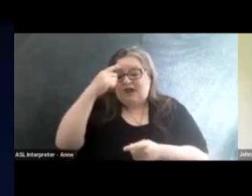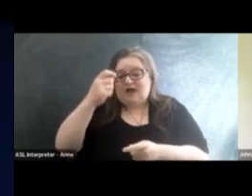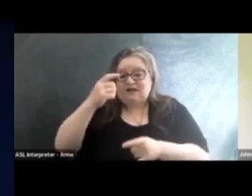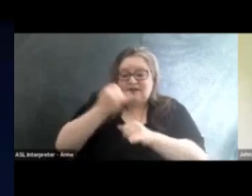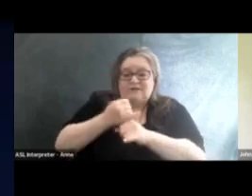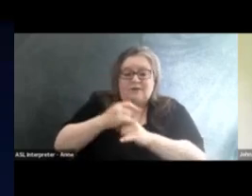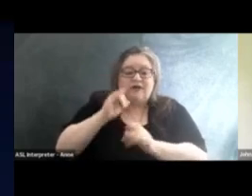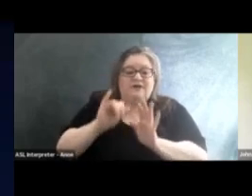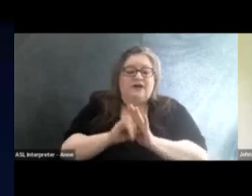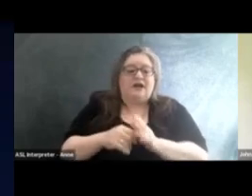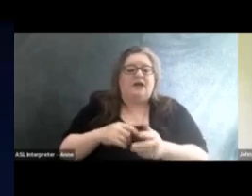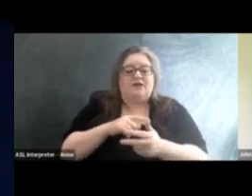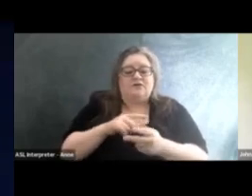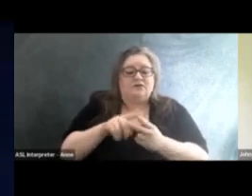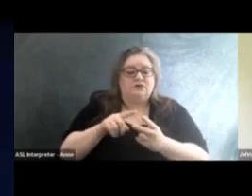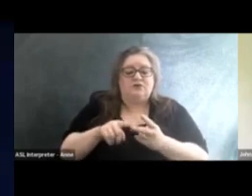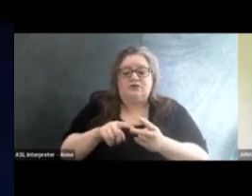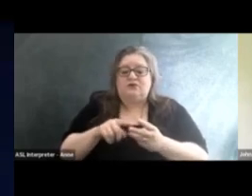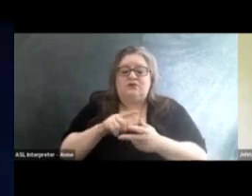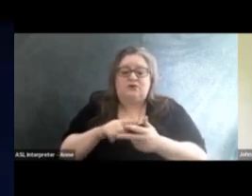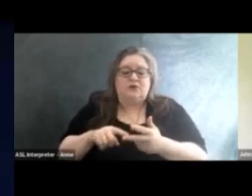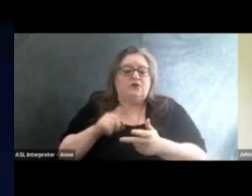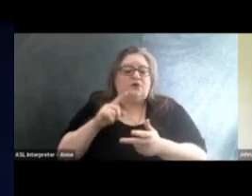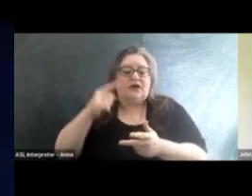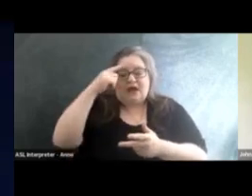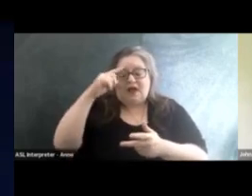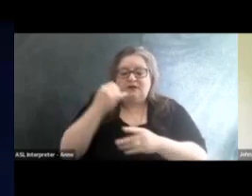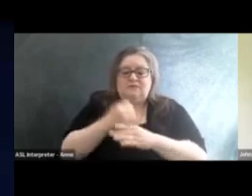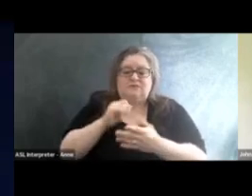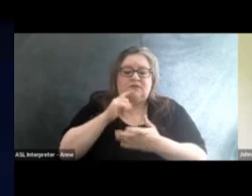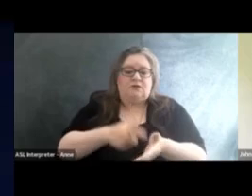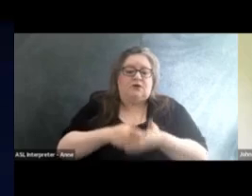three cognitive impairments and may require accommodations to improve substance use disorder